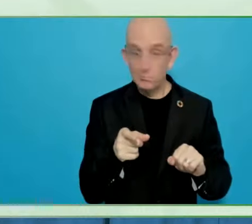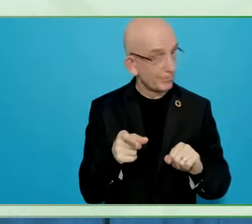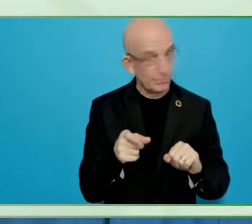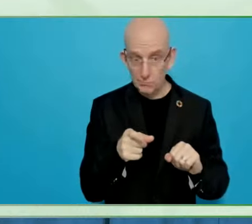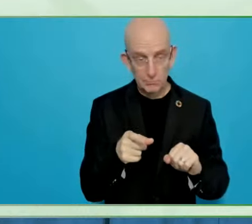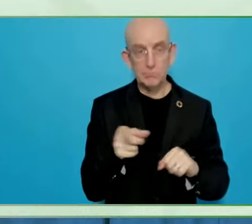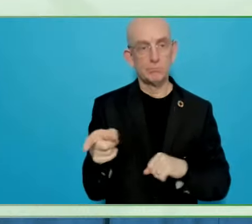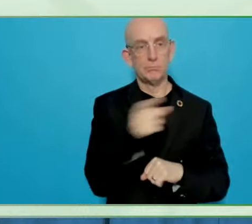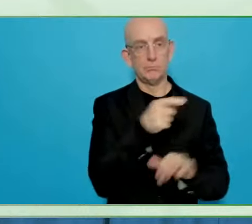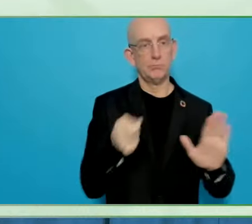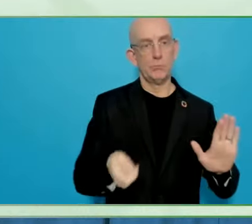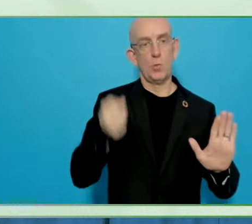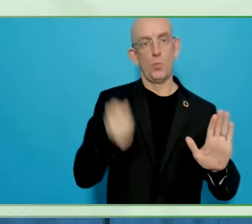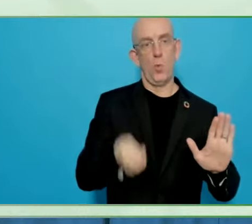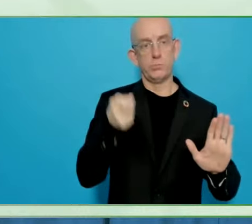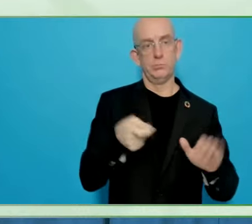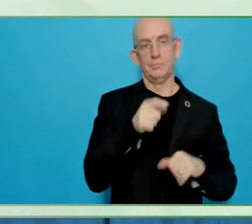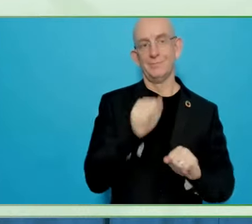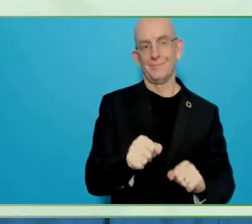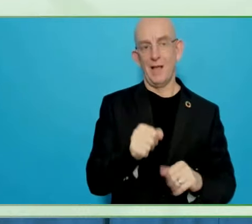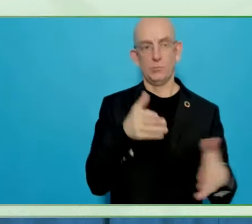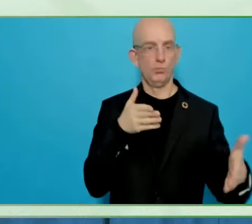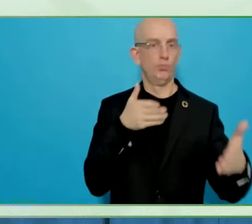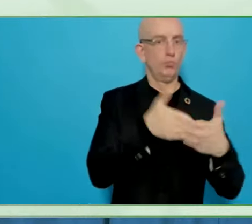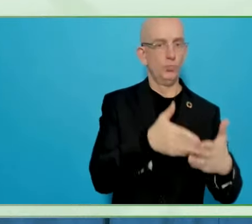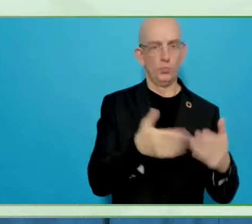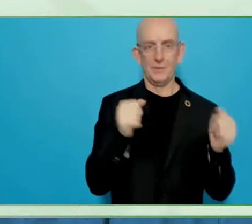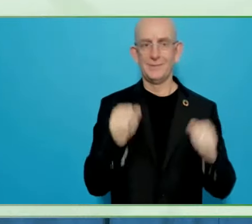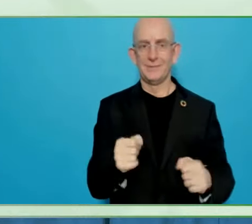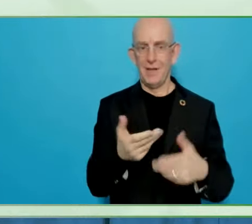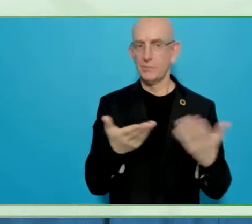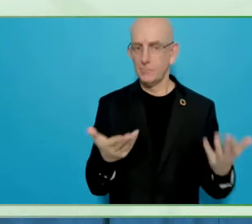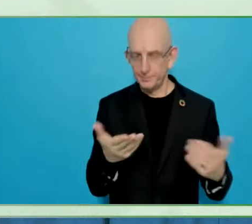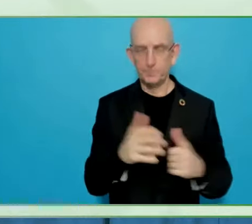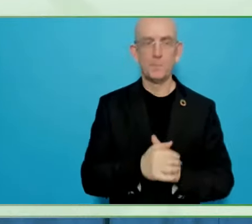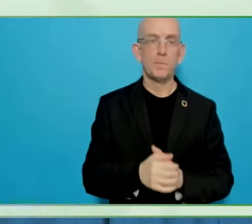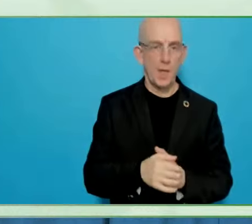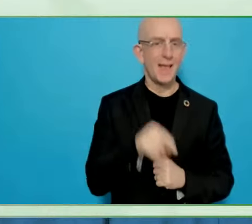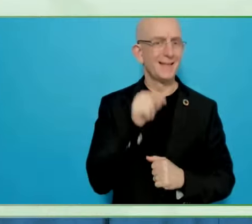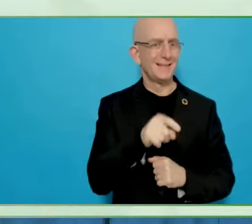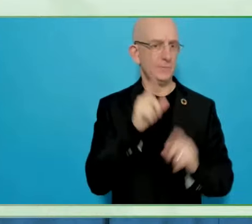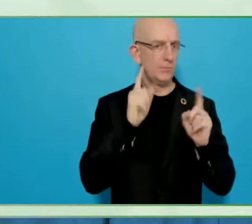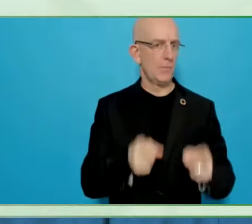we need for that to have knowledgeable, competent persons,